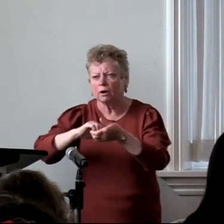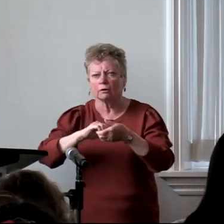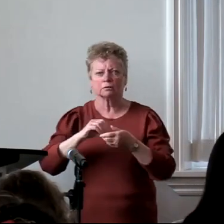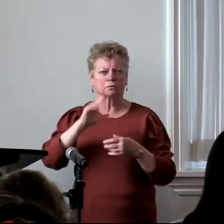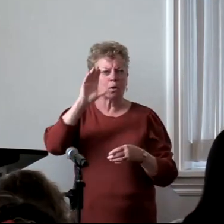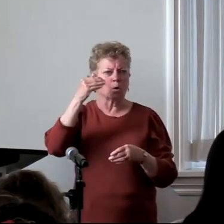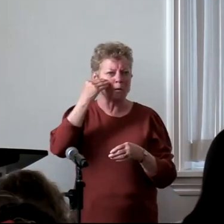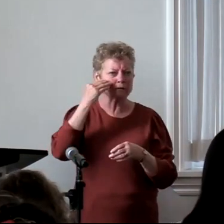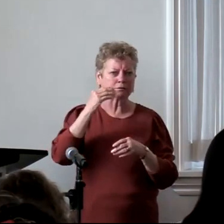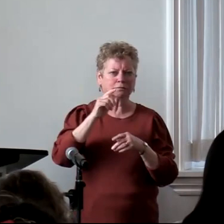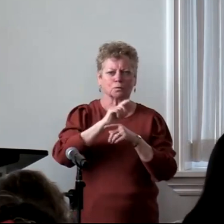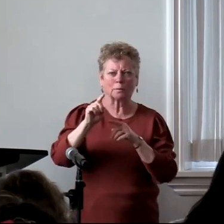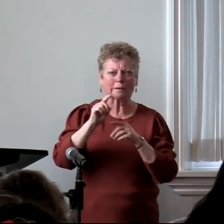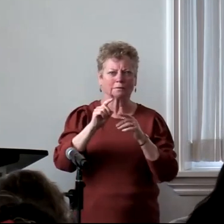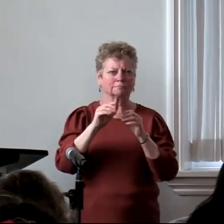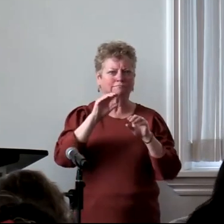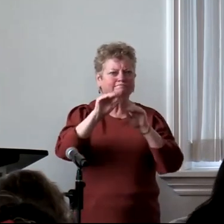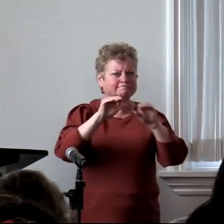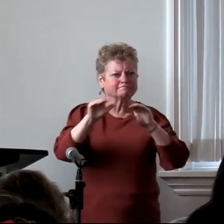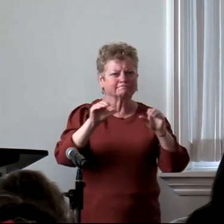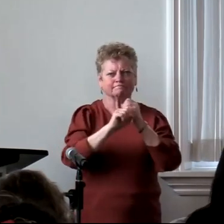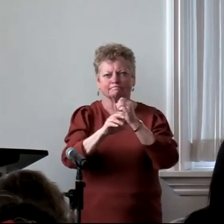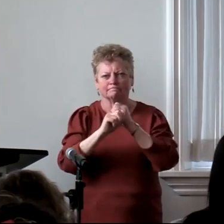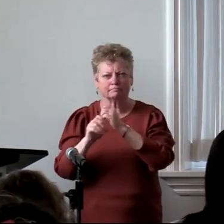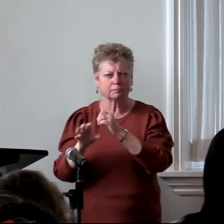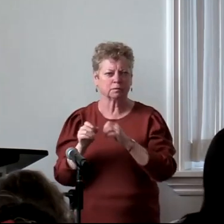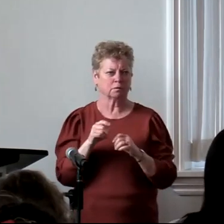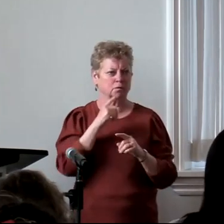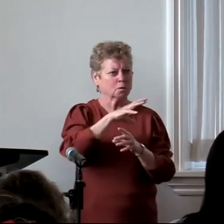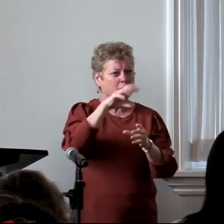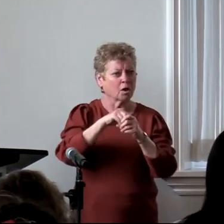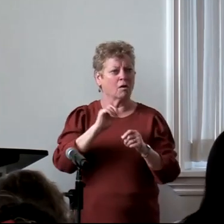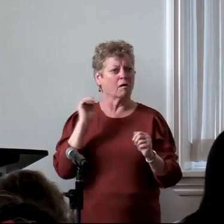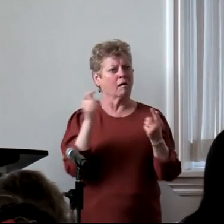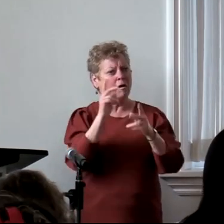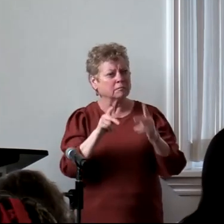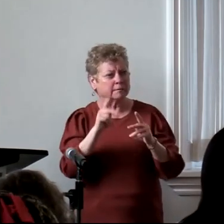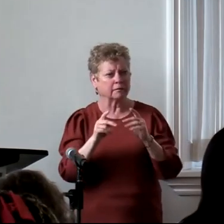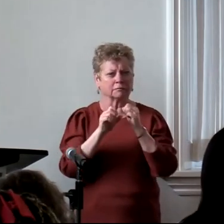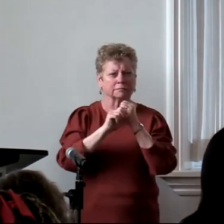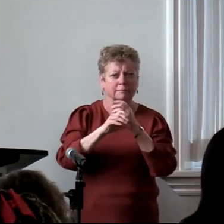And so we will continue to grow the Access Includes Everyone campaign. We will be producing more tools and resources for